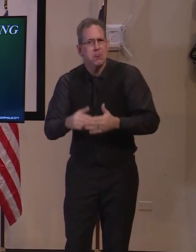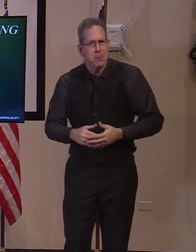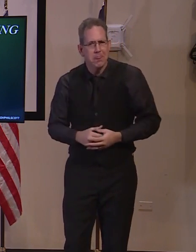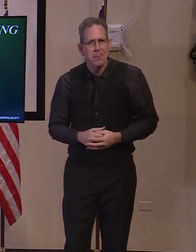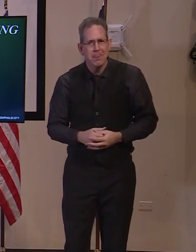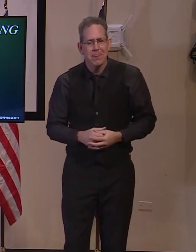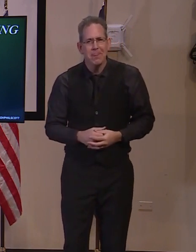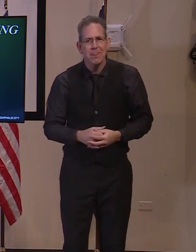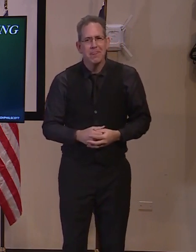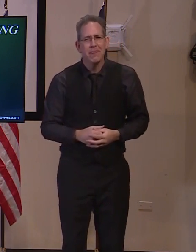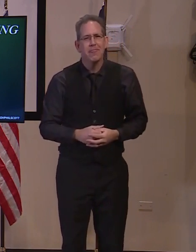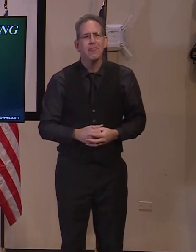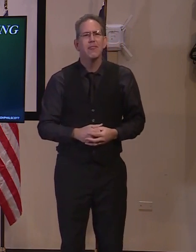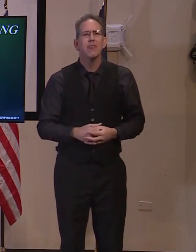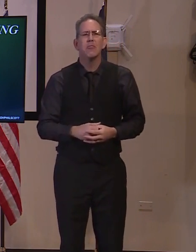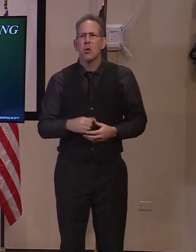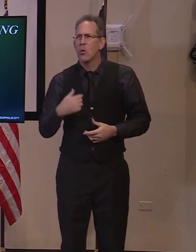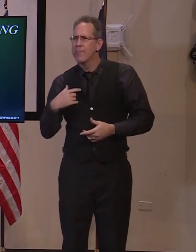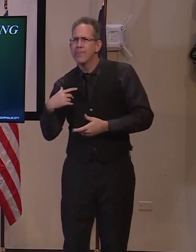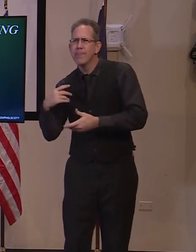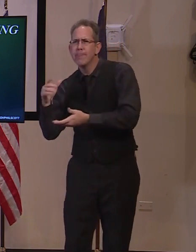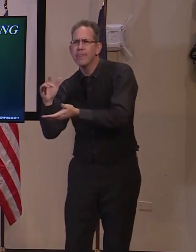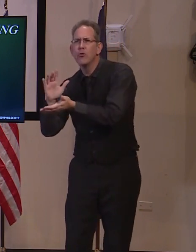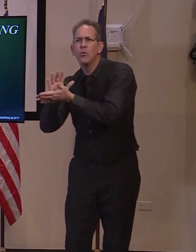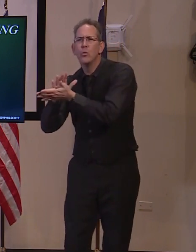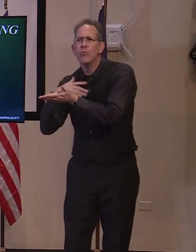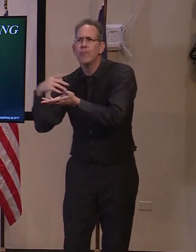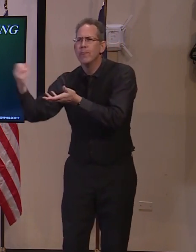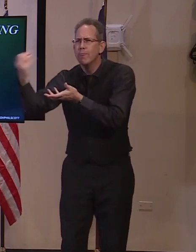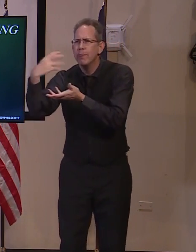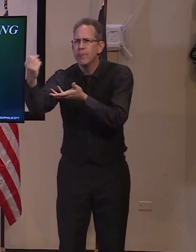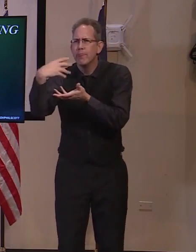is starting to do some preliminary analysis of the data from the antigen